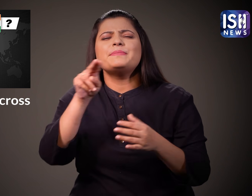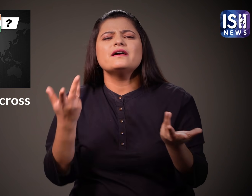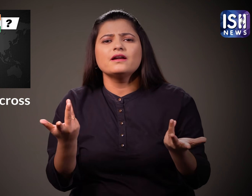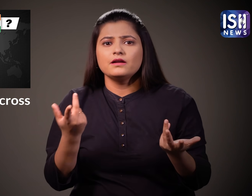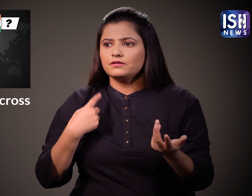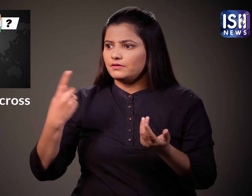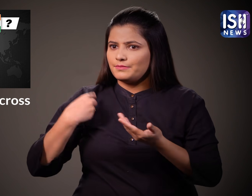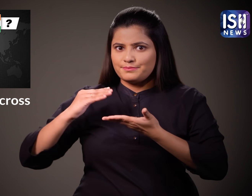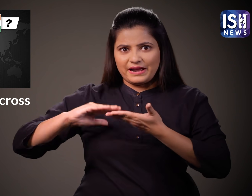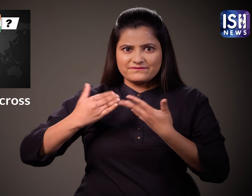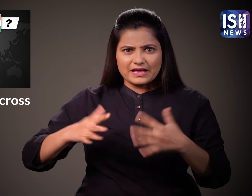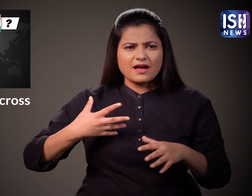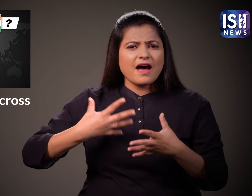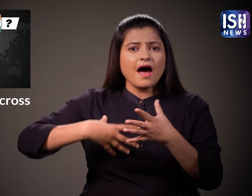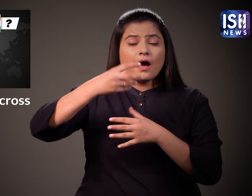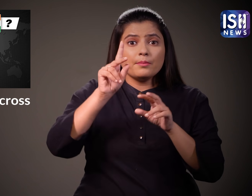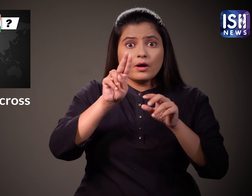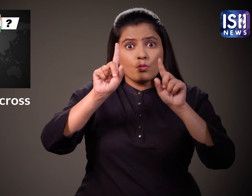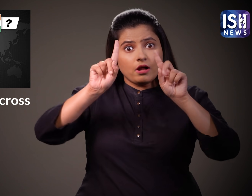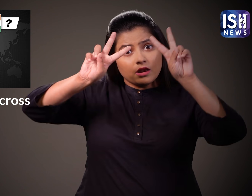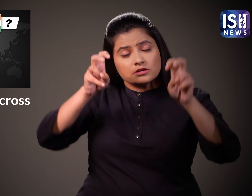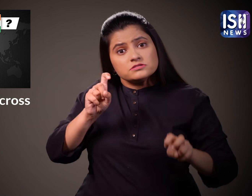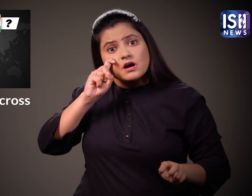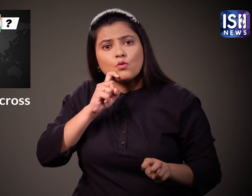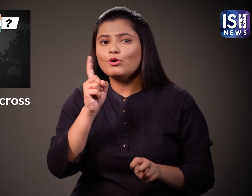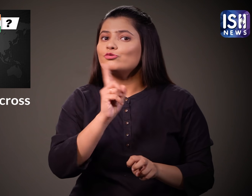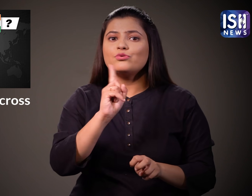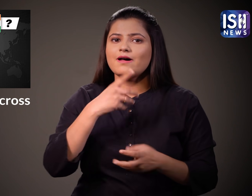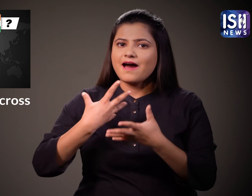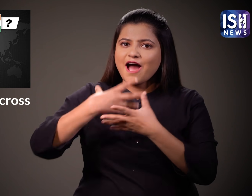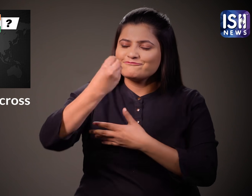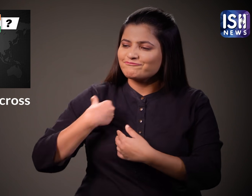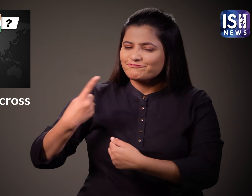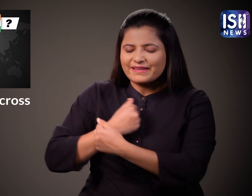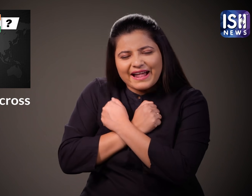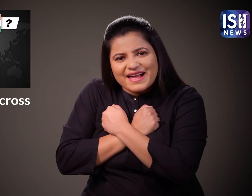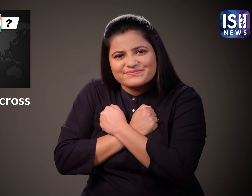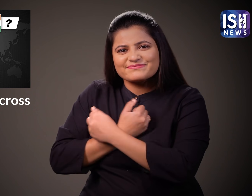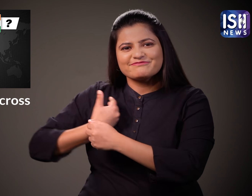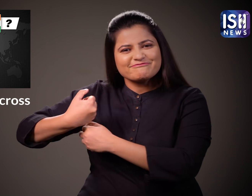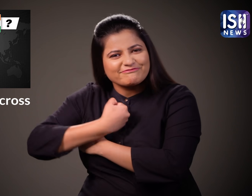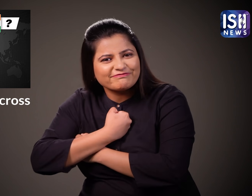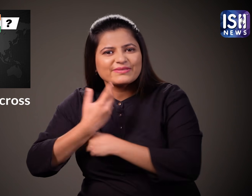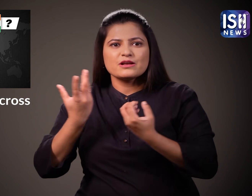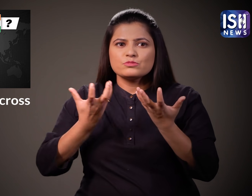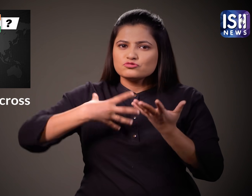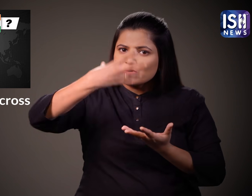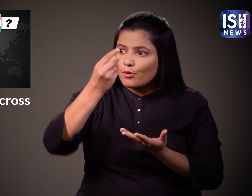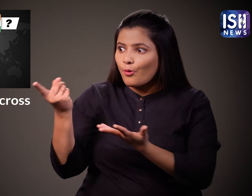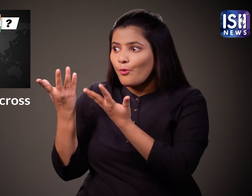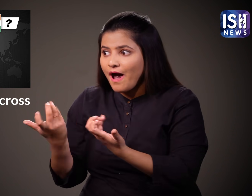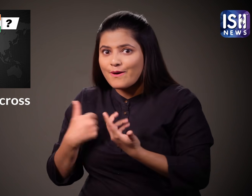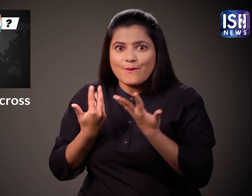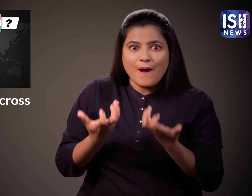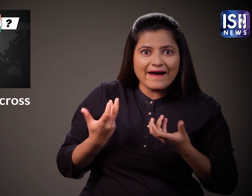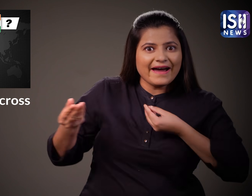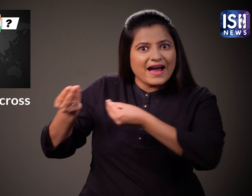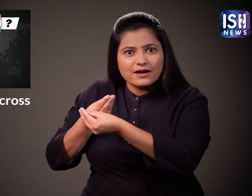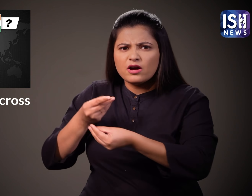Only sex is not enough. You need to go out, spend time with each other, care for what our partner wants,